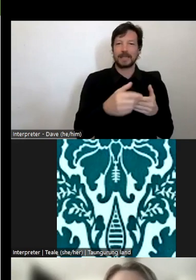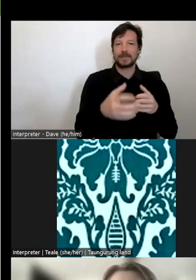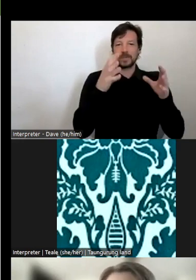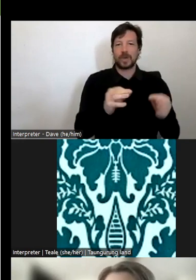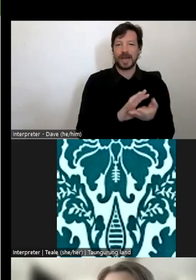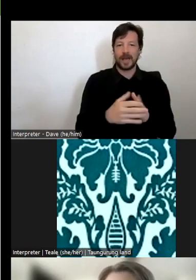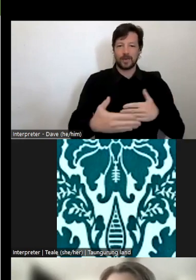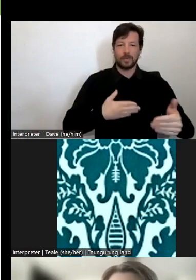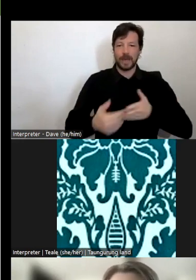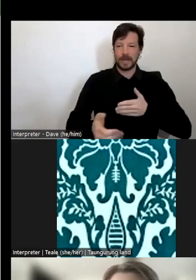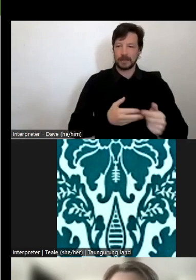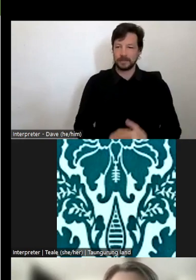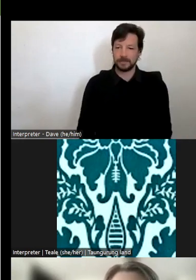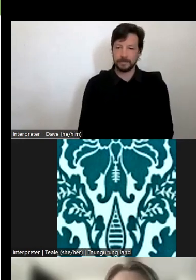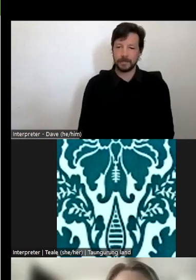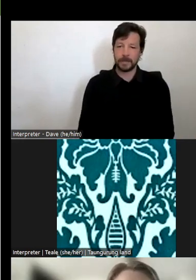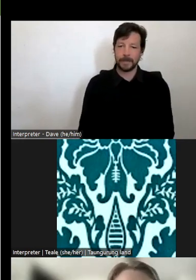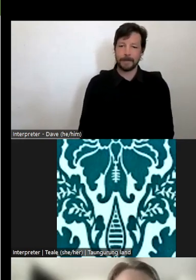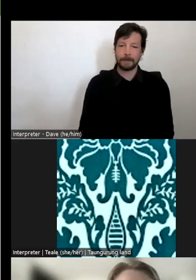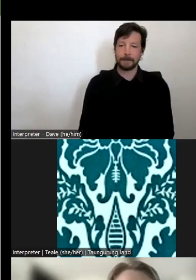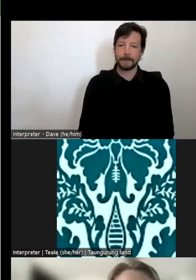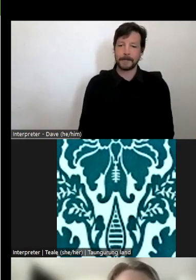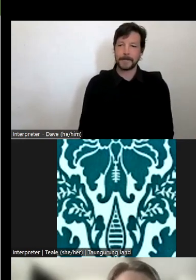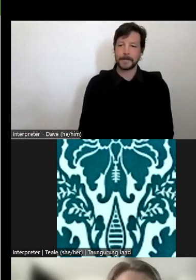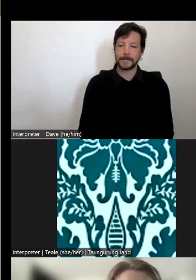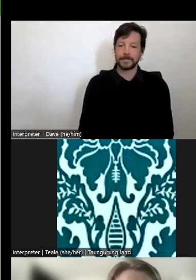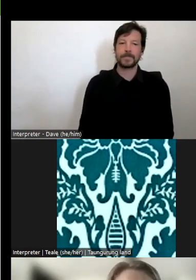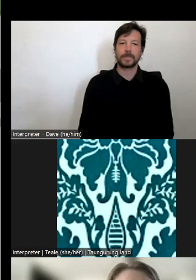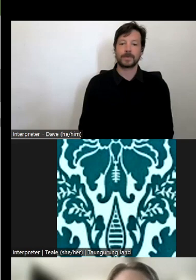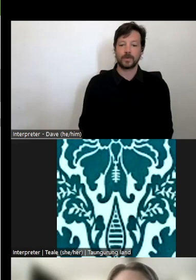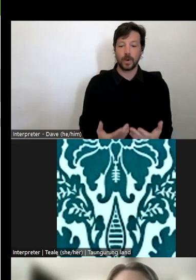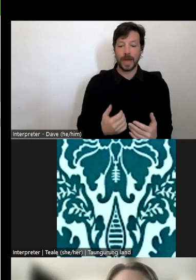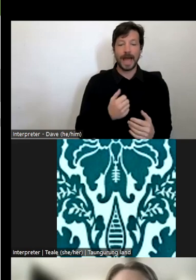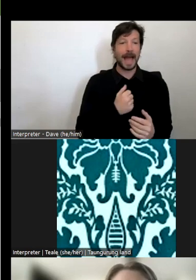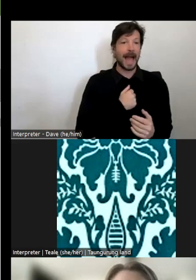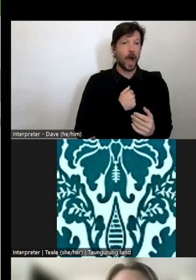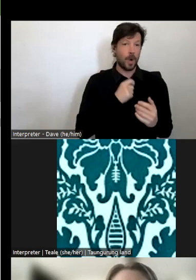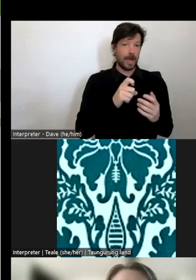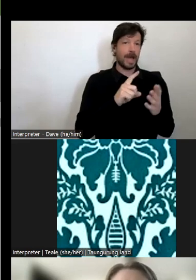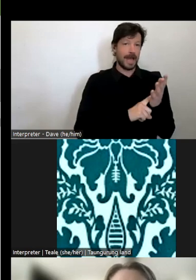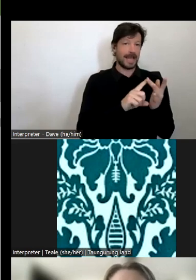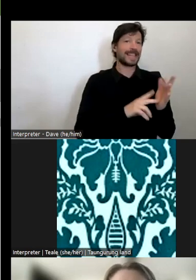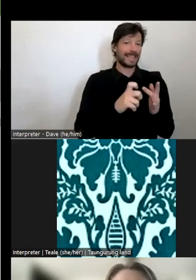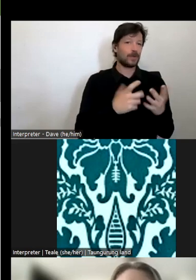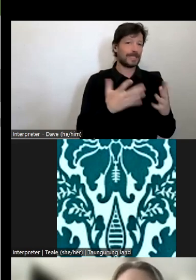So what we did then was audit our clinic. So we wanted to describe children